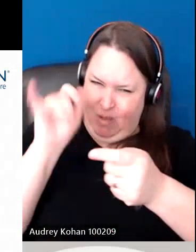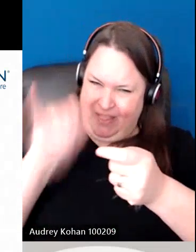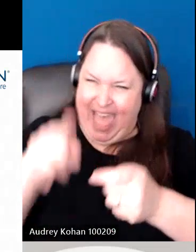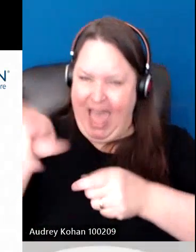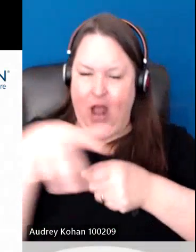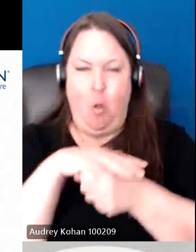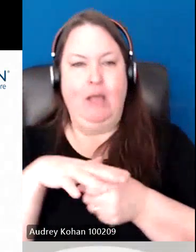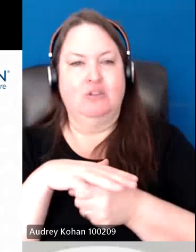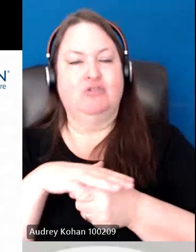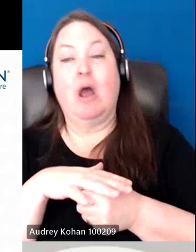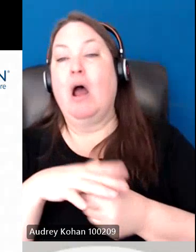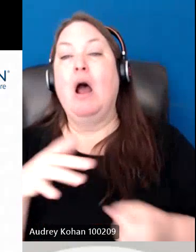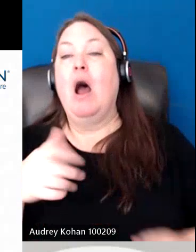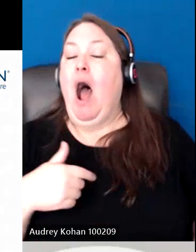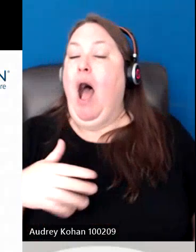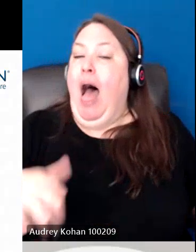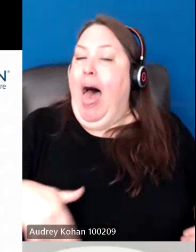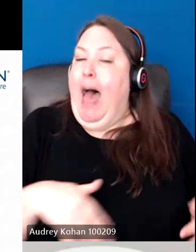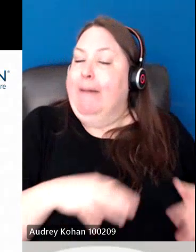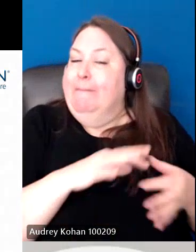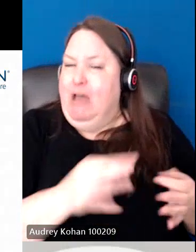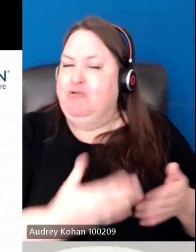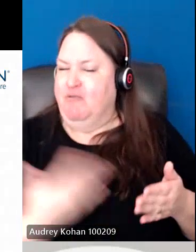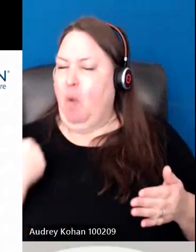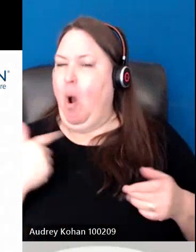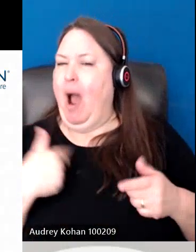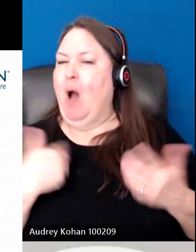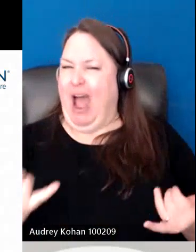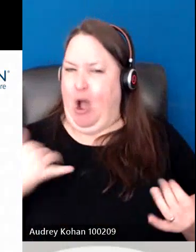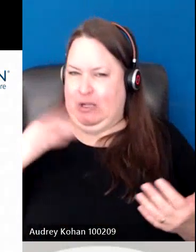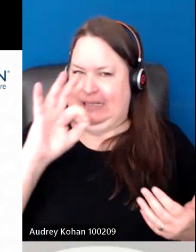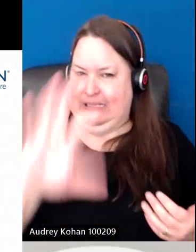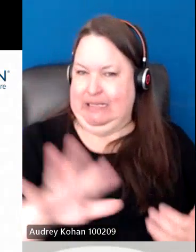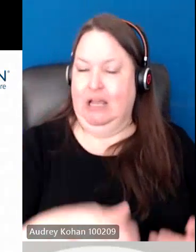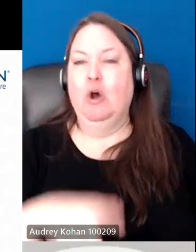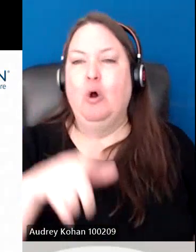then what I didn't mention before on the previous slide is that you should cross reference state